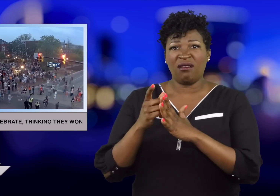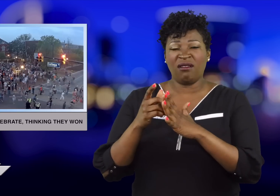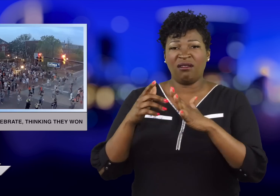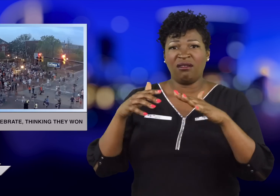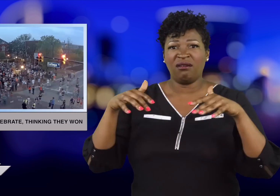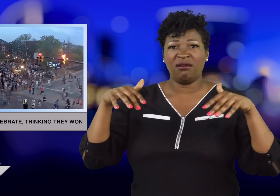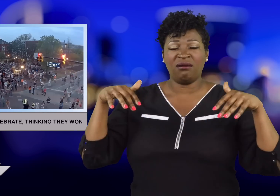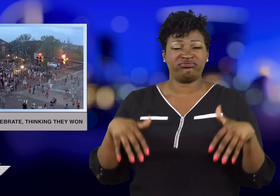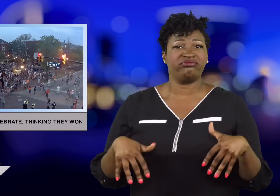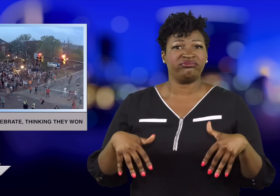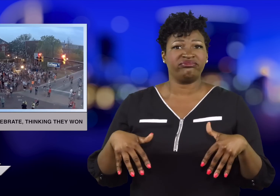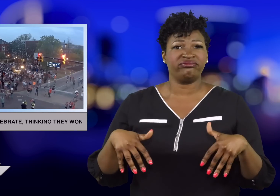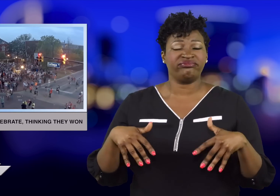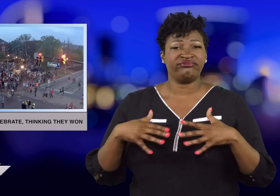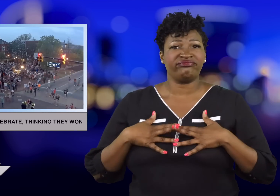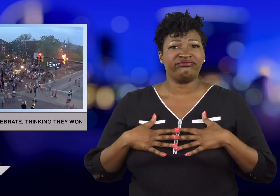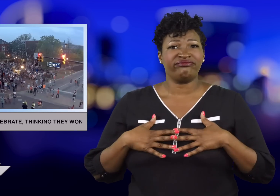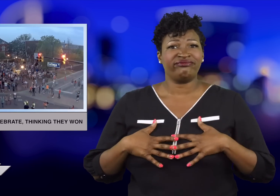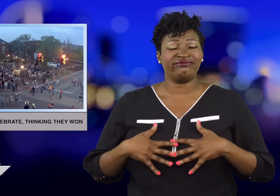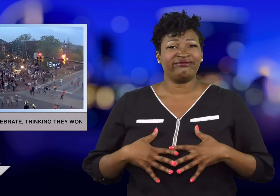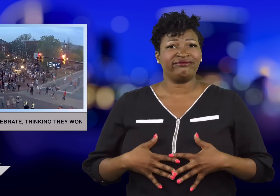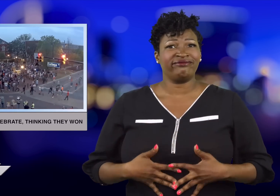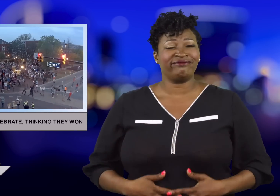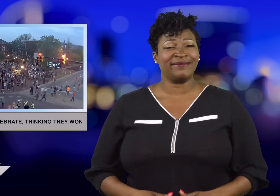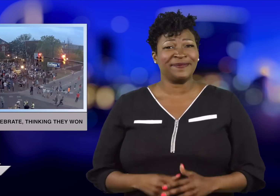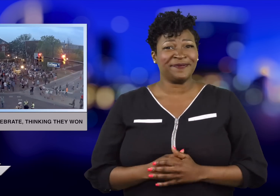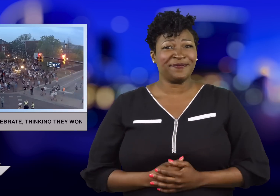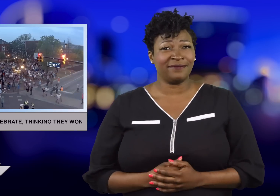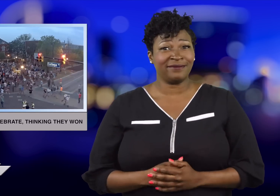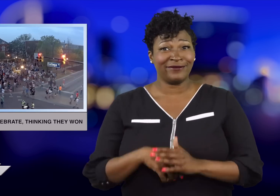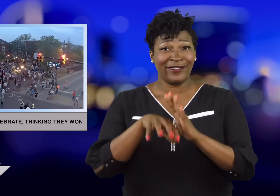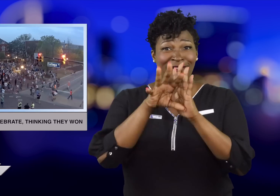to have their dreams dashed moments later.